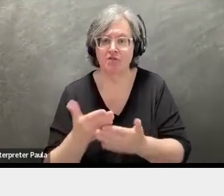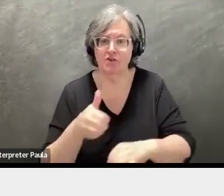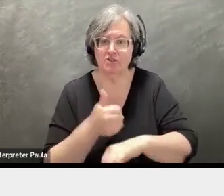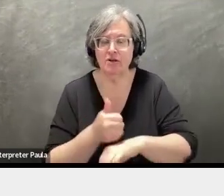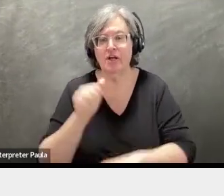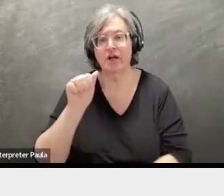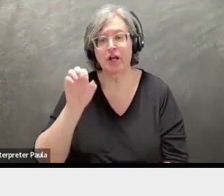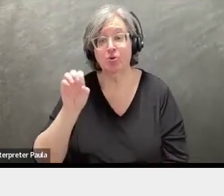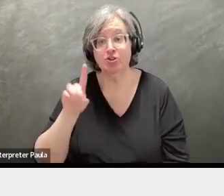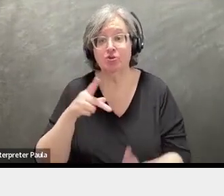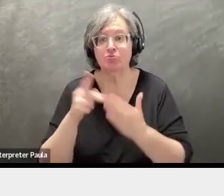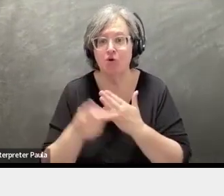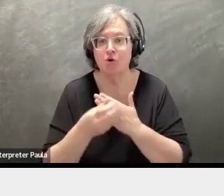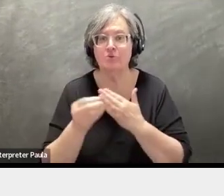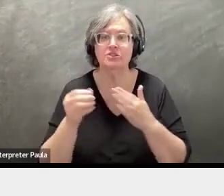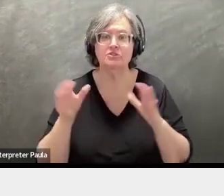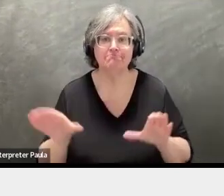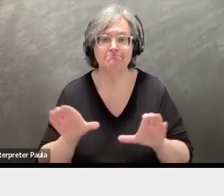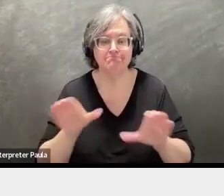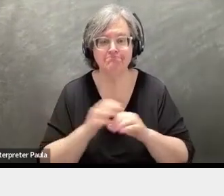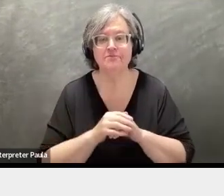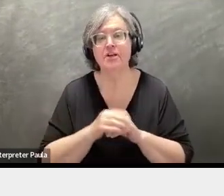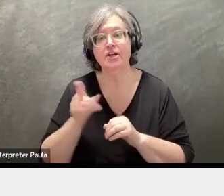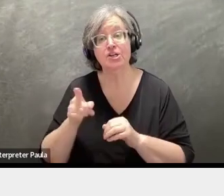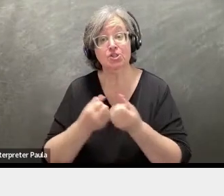programs and initiatives. She supports planning and oversight